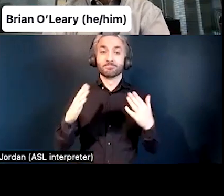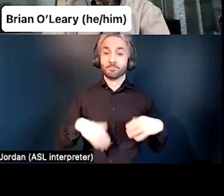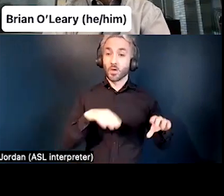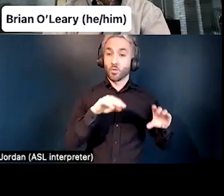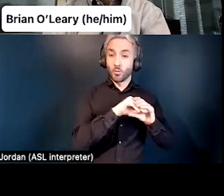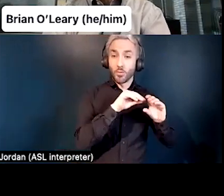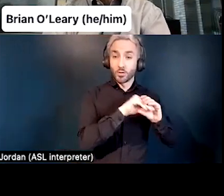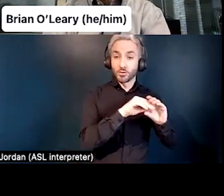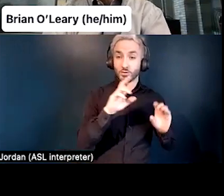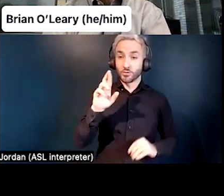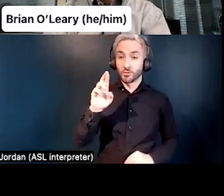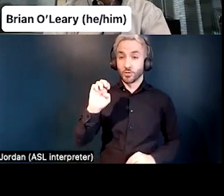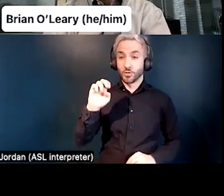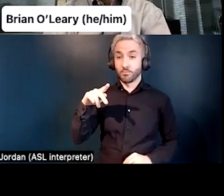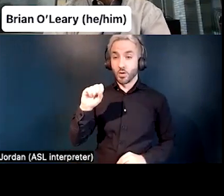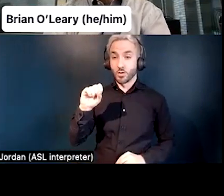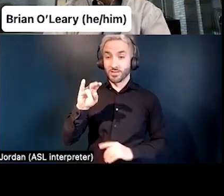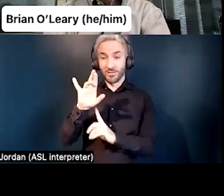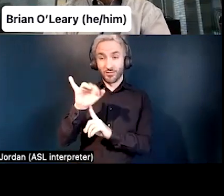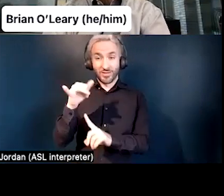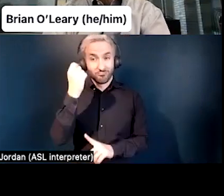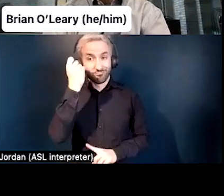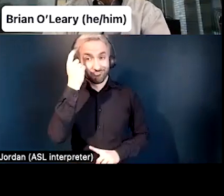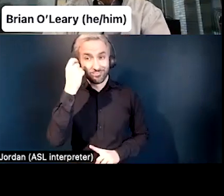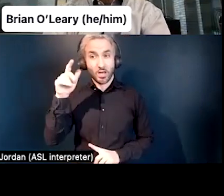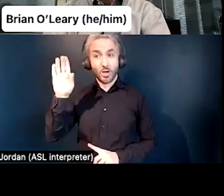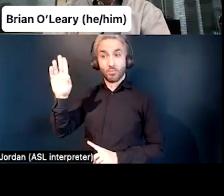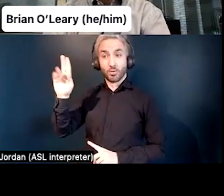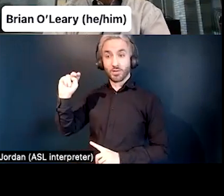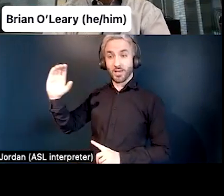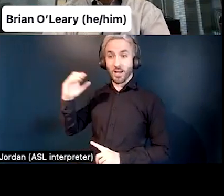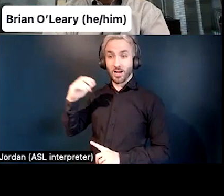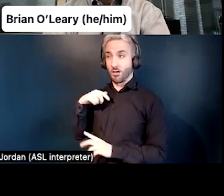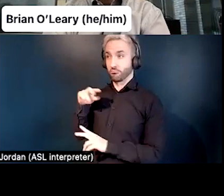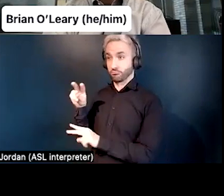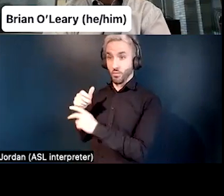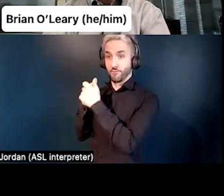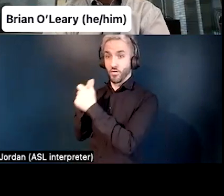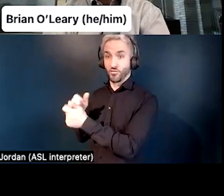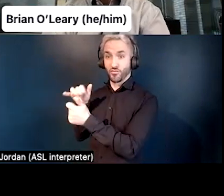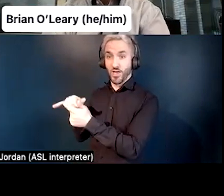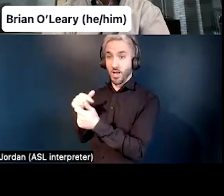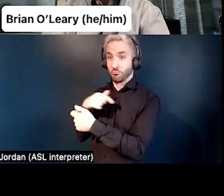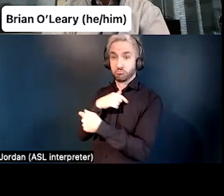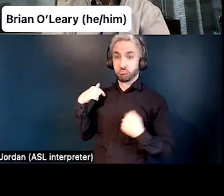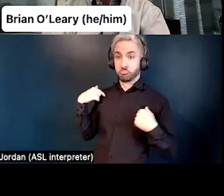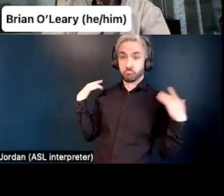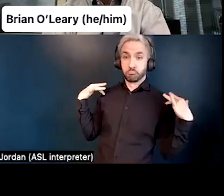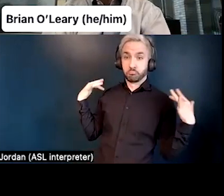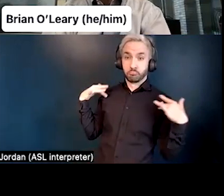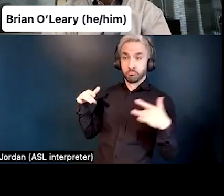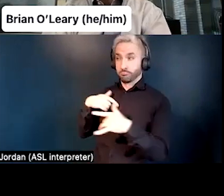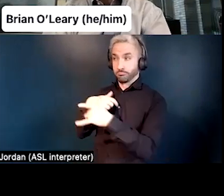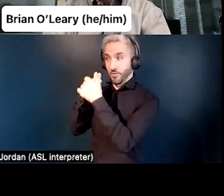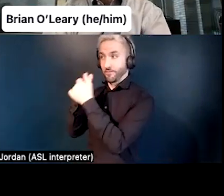Canada is our model. I joked, and Lauren and others have heard it, that BookNet Canada